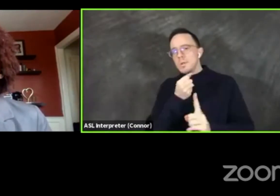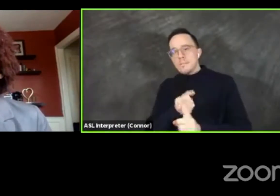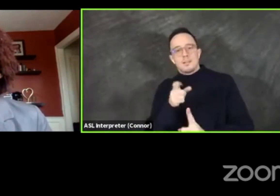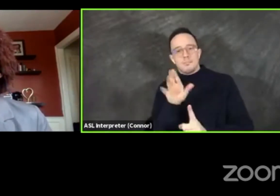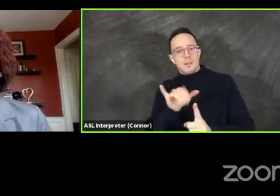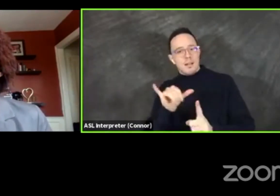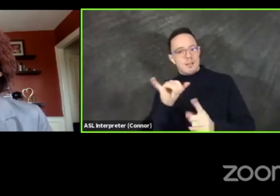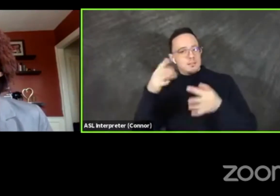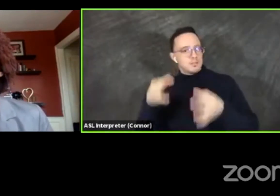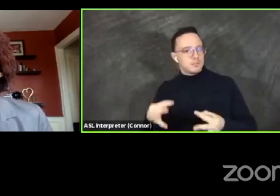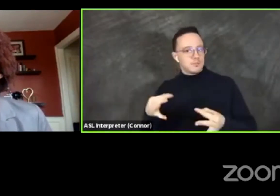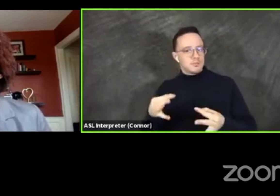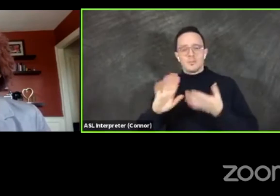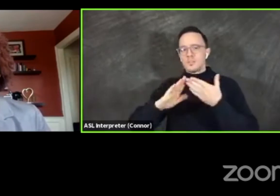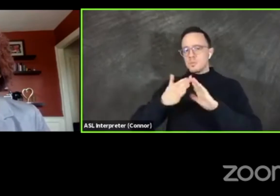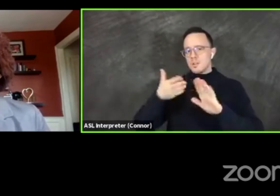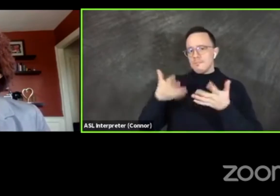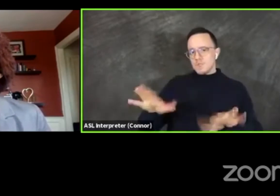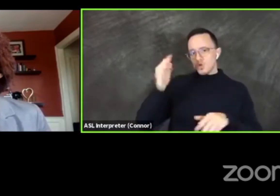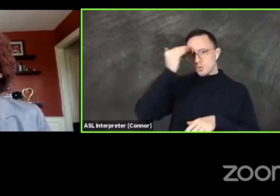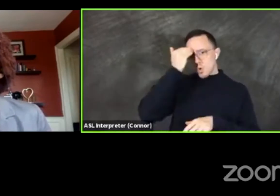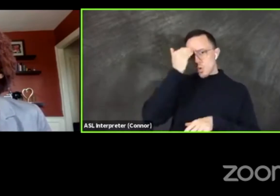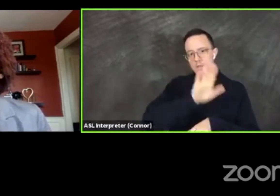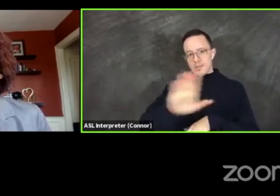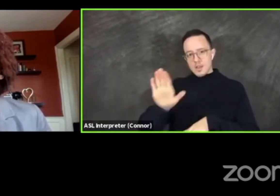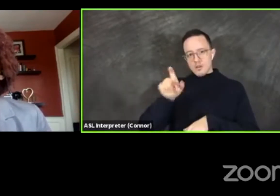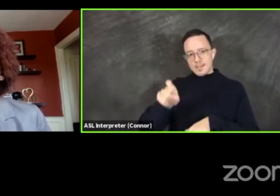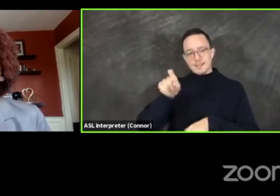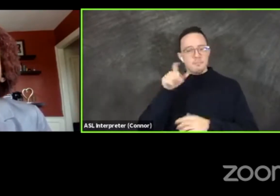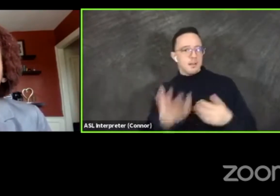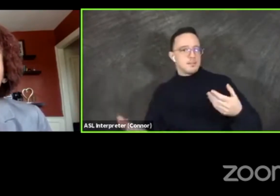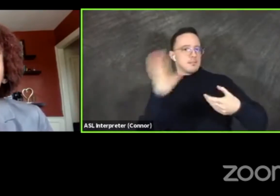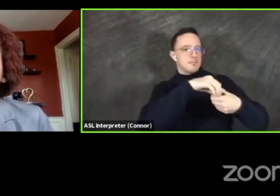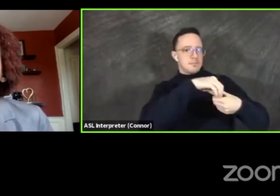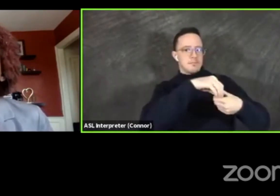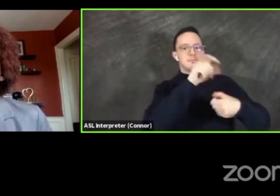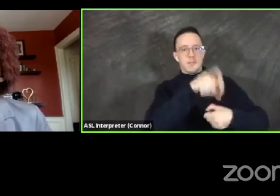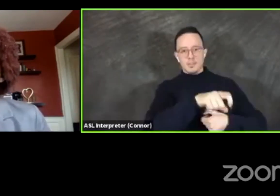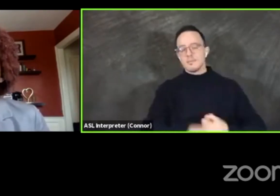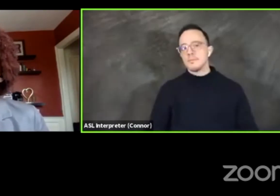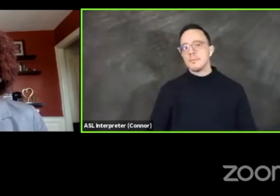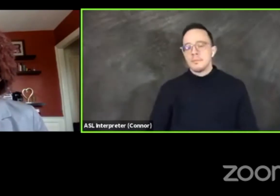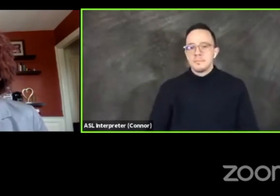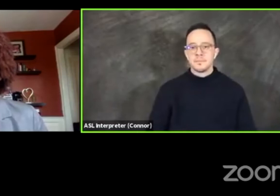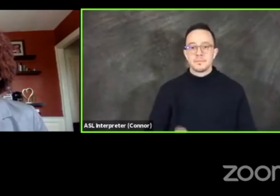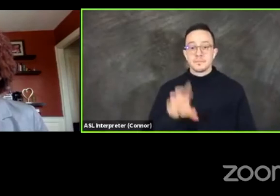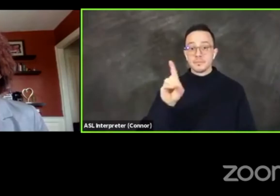ITS PEOPLE BEST, SO THEY NEED TO STEER THE SHIP. DISABILITY ACTIVIST LAWRENCE CARTER-LONG REPOSITIONED THE PHRASE WITH THE